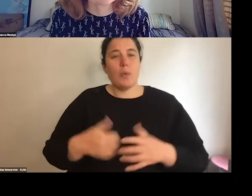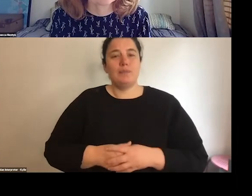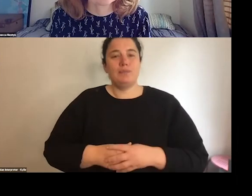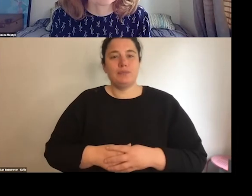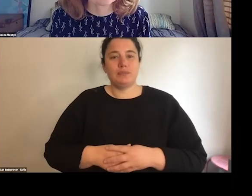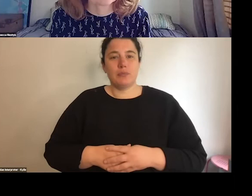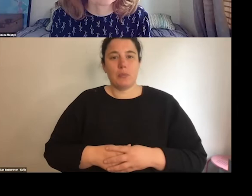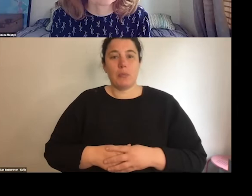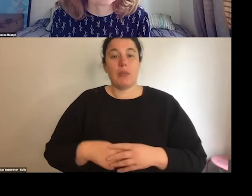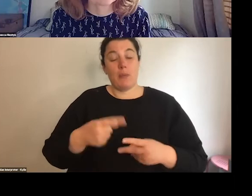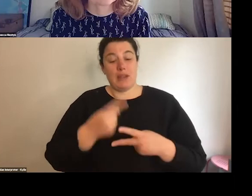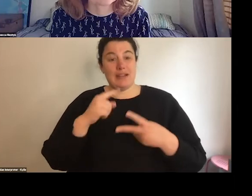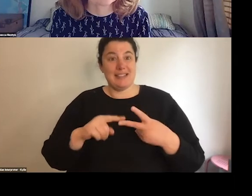we ran a second project out there in 2019,